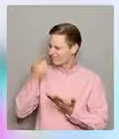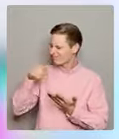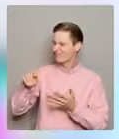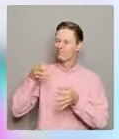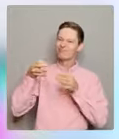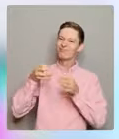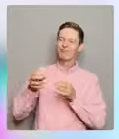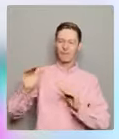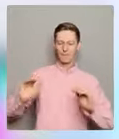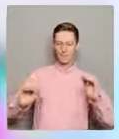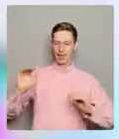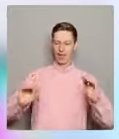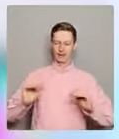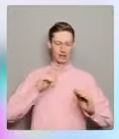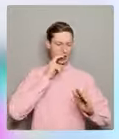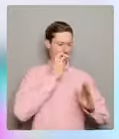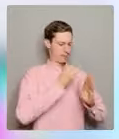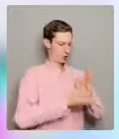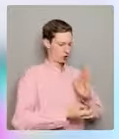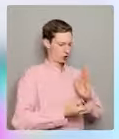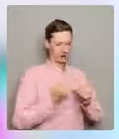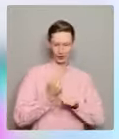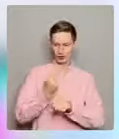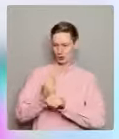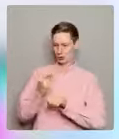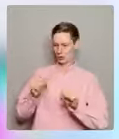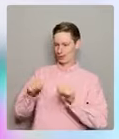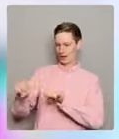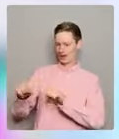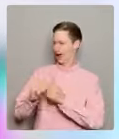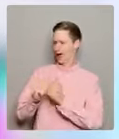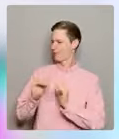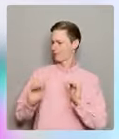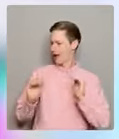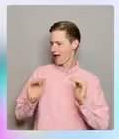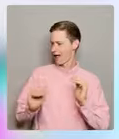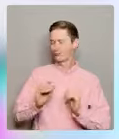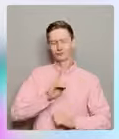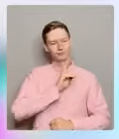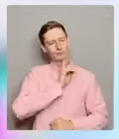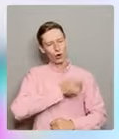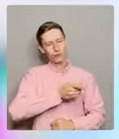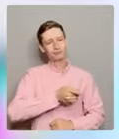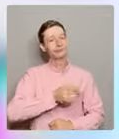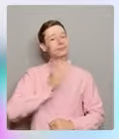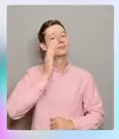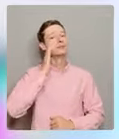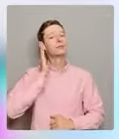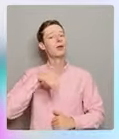Can you talk a little bit about that balance of immersion and usability? Yeah, absolutely.